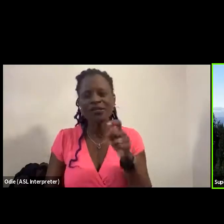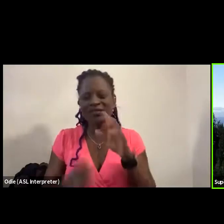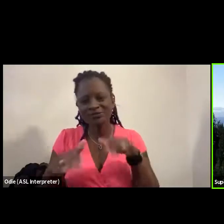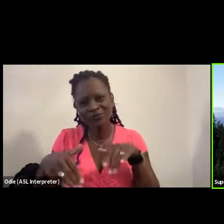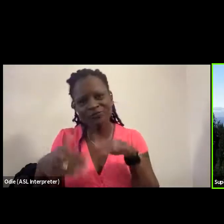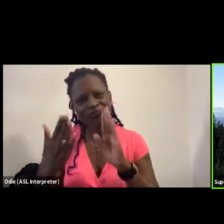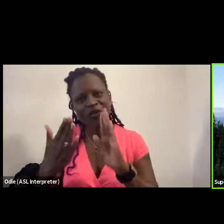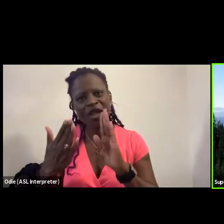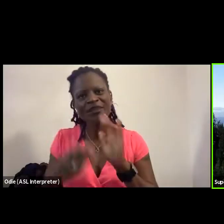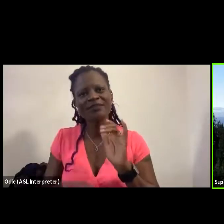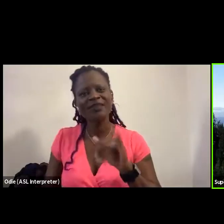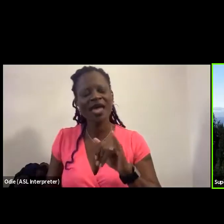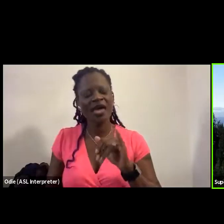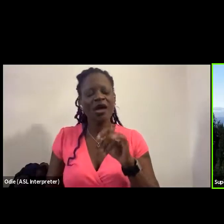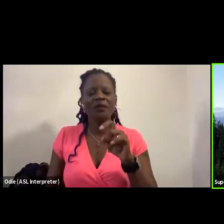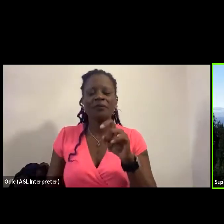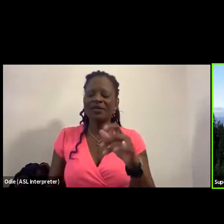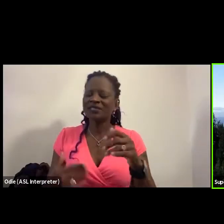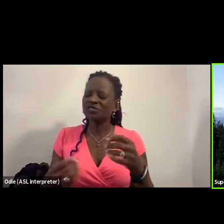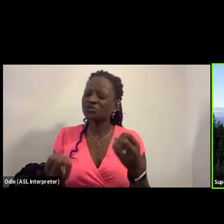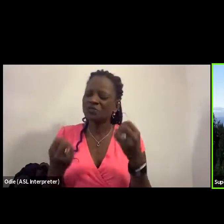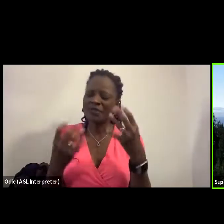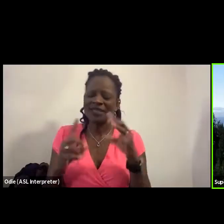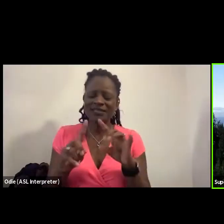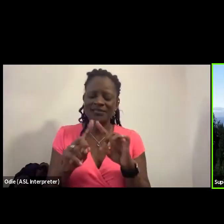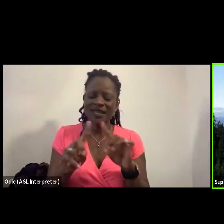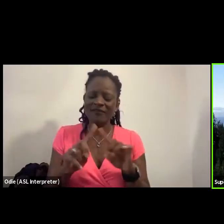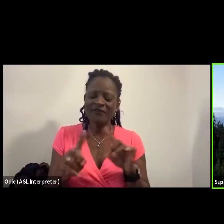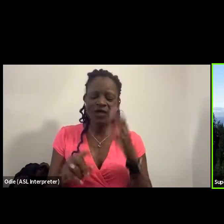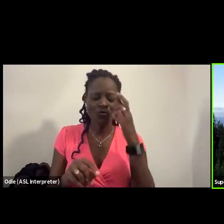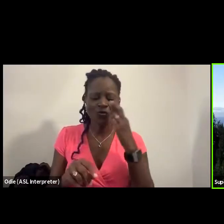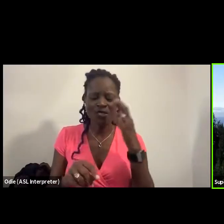to counter the different reasons people have for declining the vaccine.